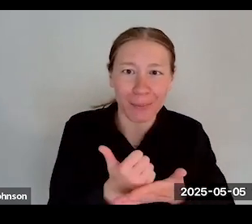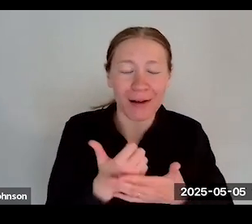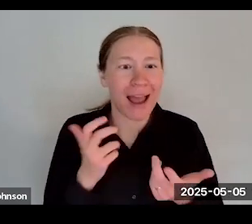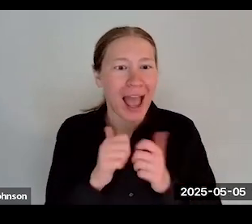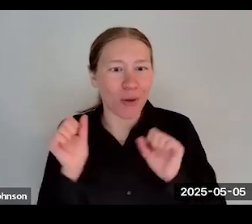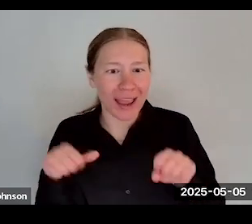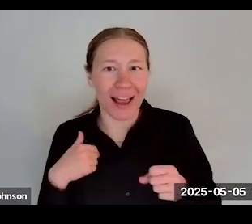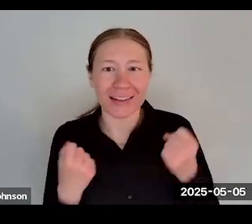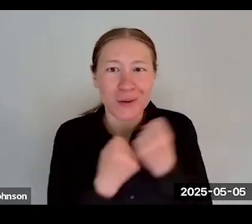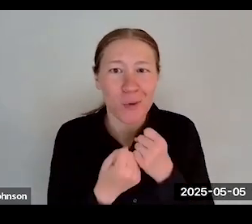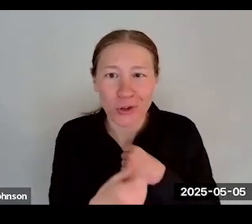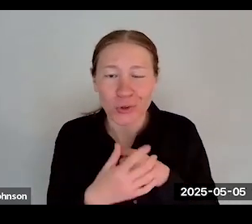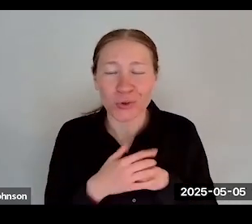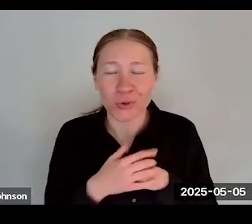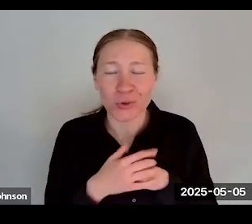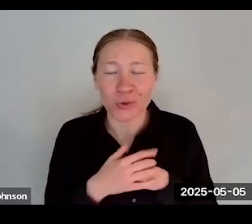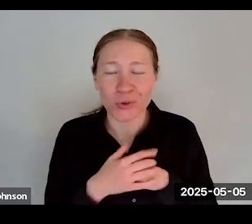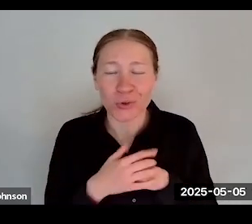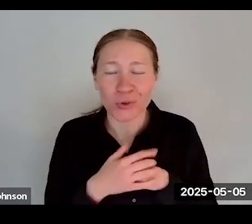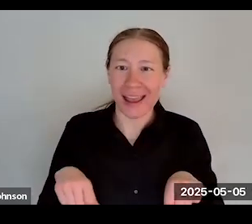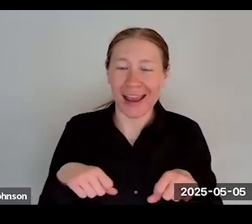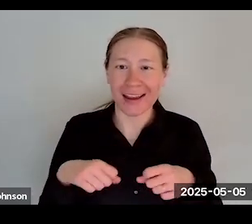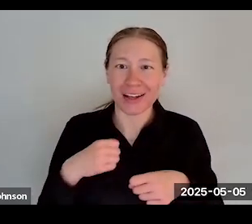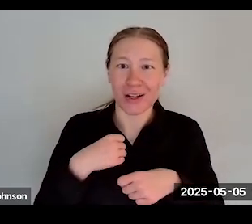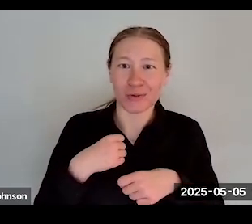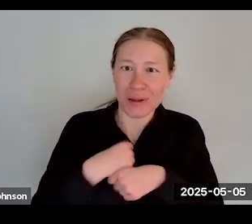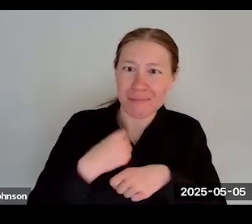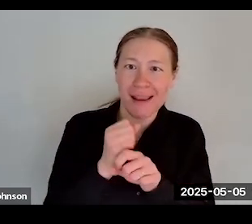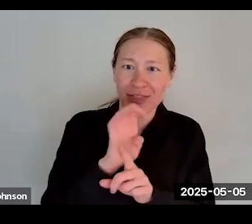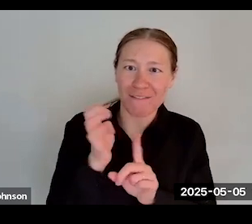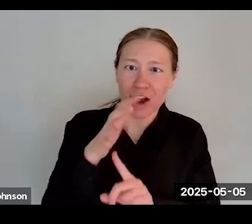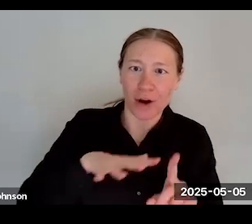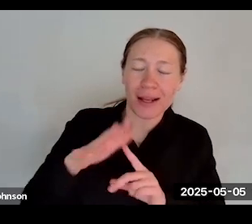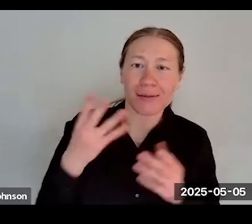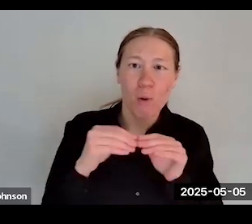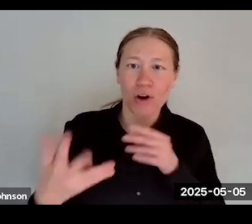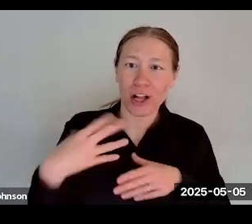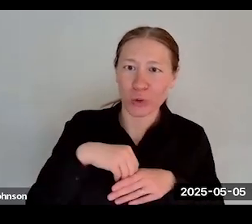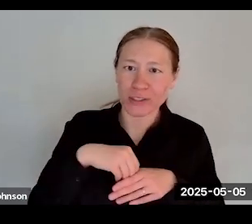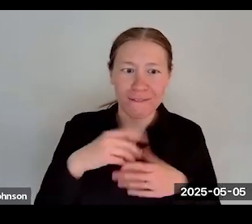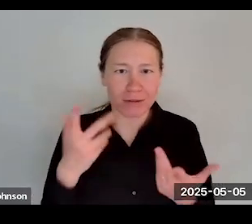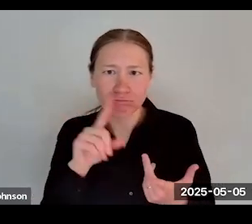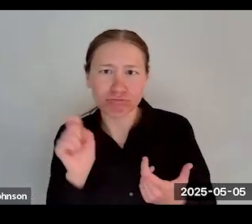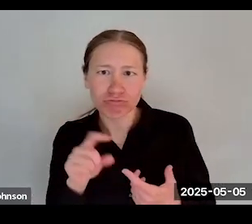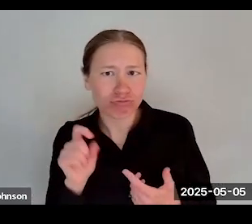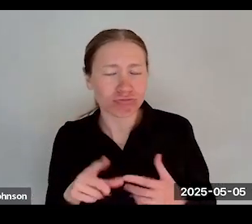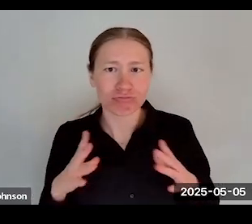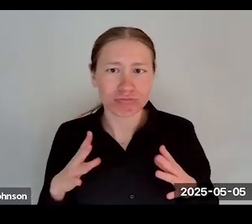and how can we make the environment more inclusive? Simply be prepared to offer resources, how to request accommodations,